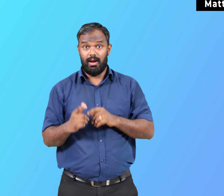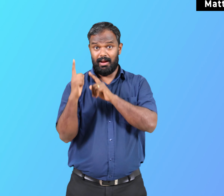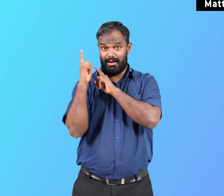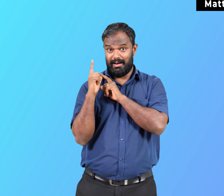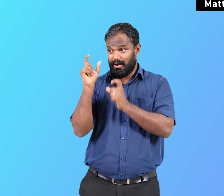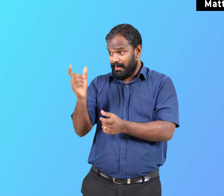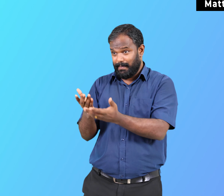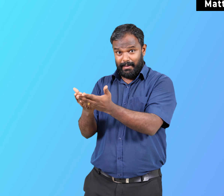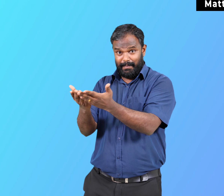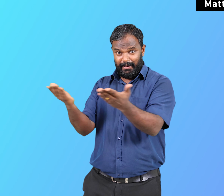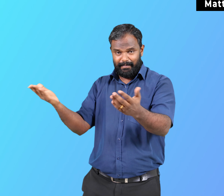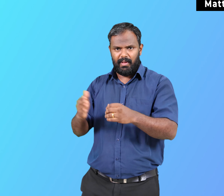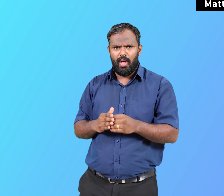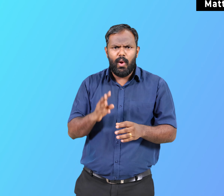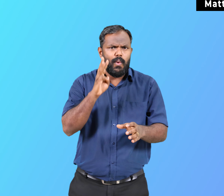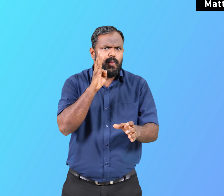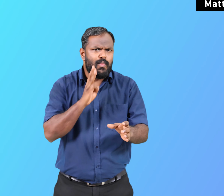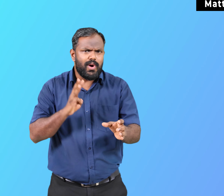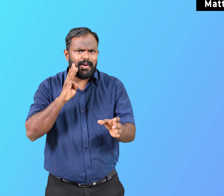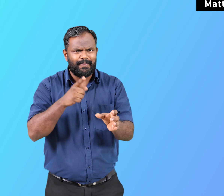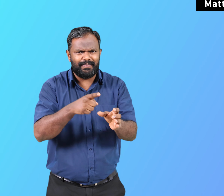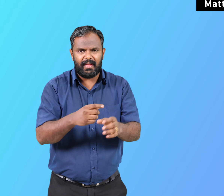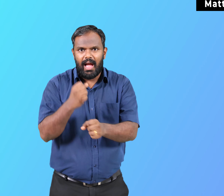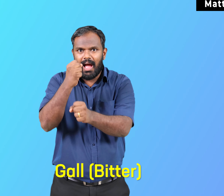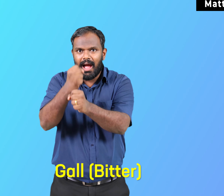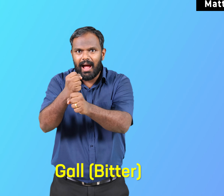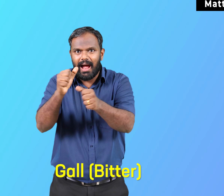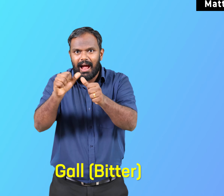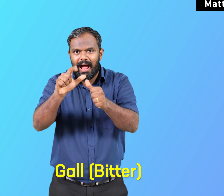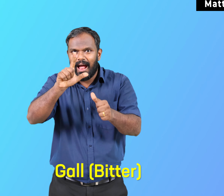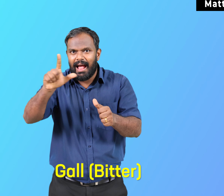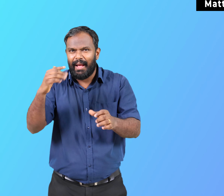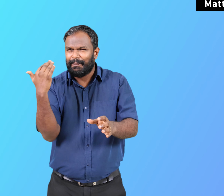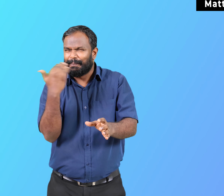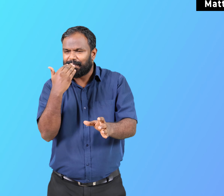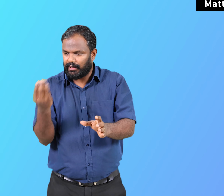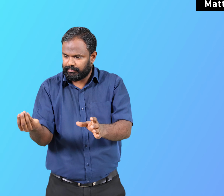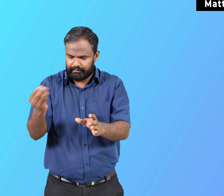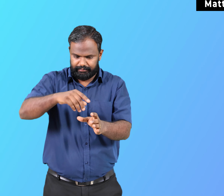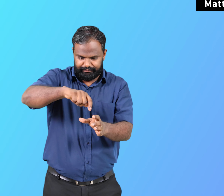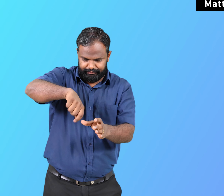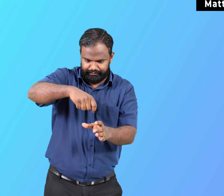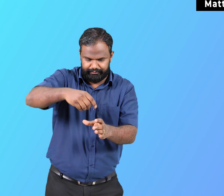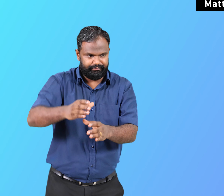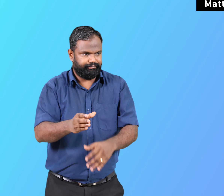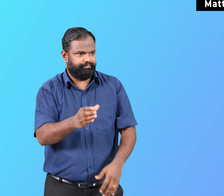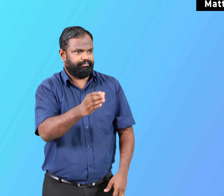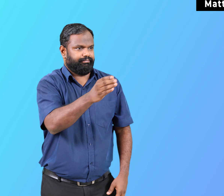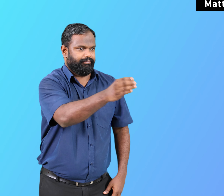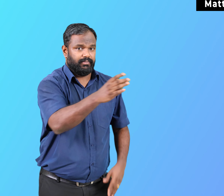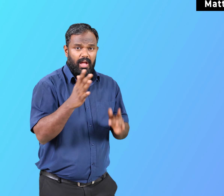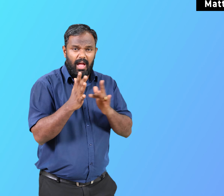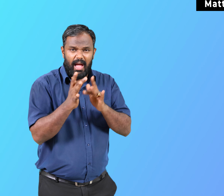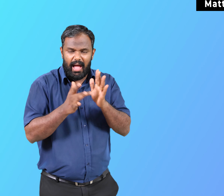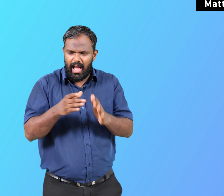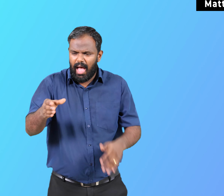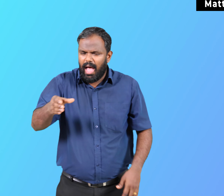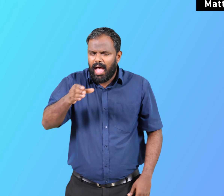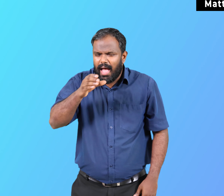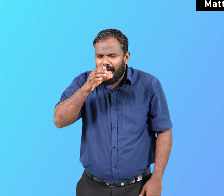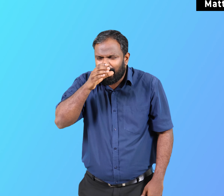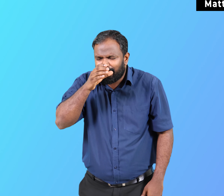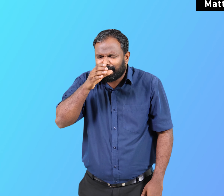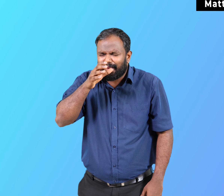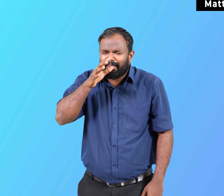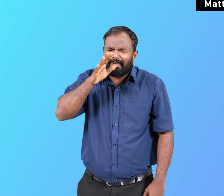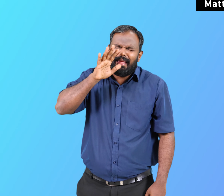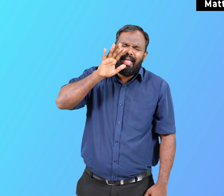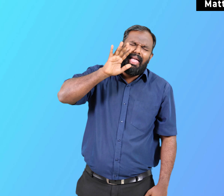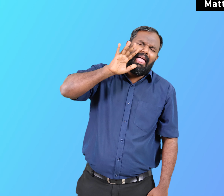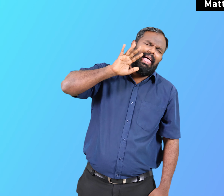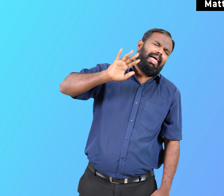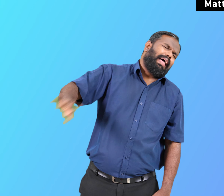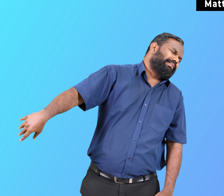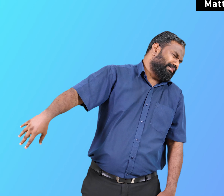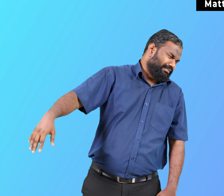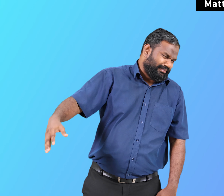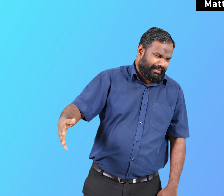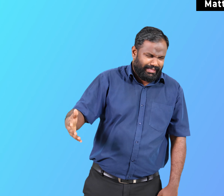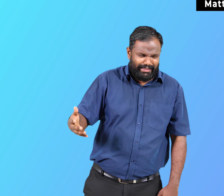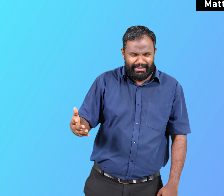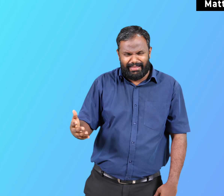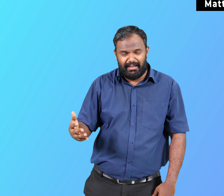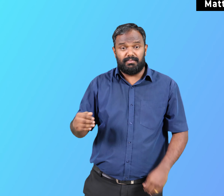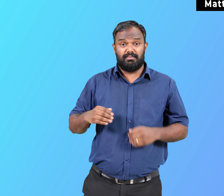There the soldiers gave Jesus some wine mixed with gall. But when he tasted it, he refused to drink it.